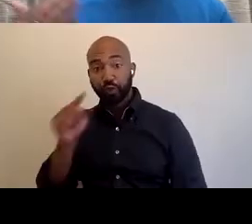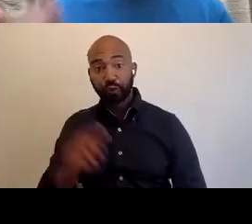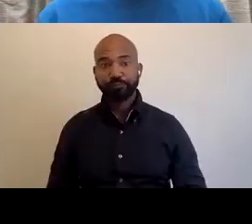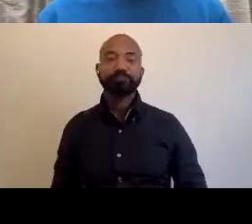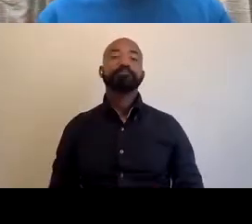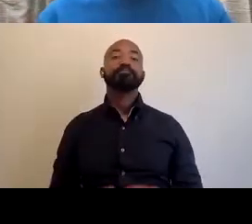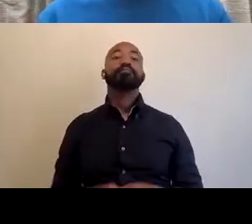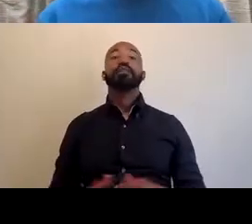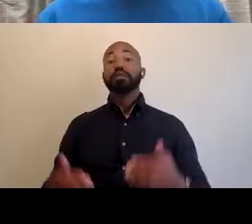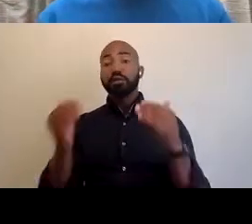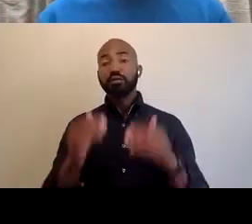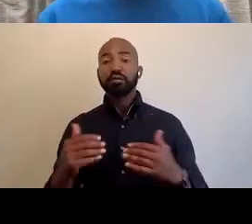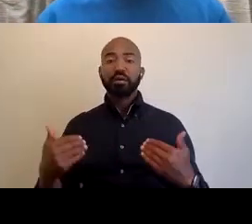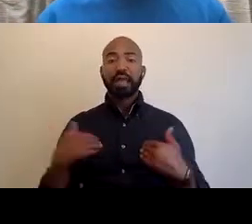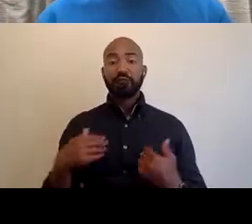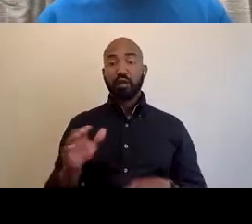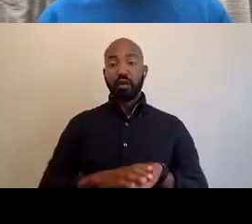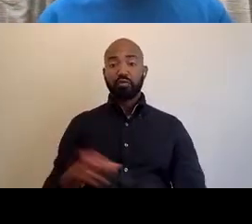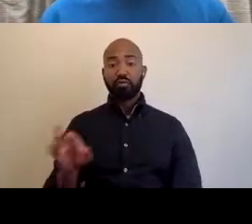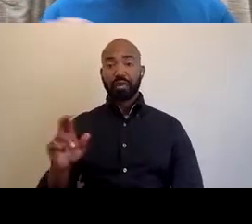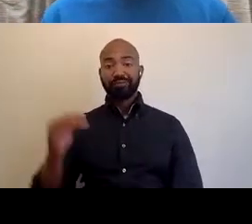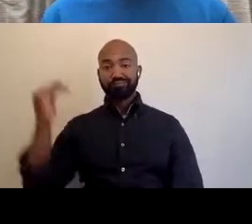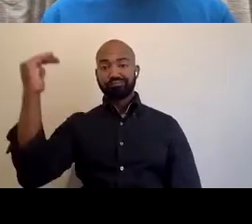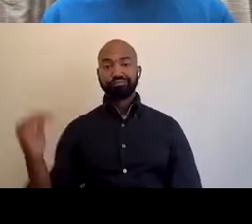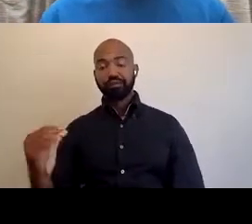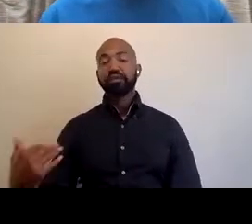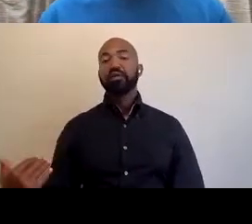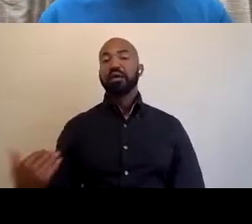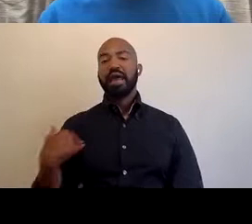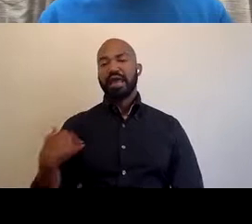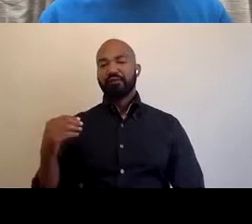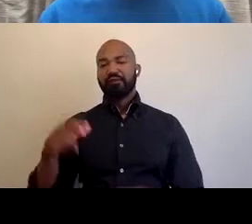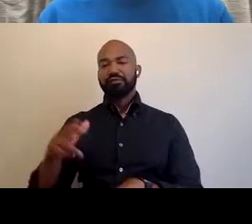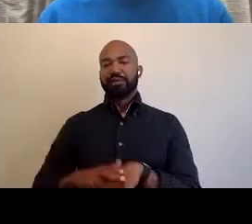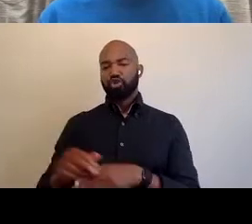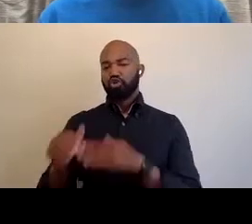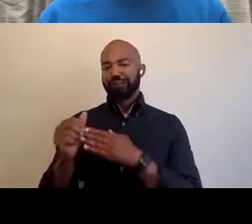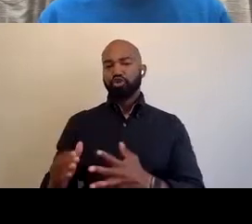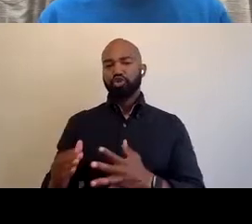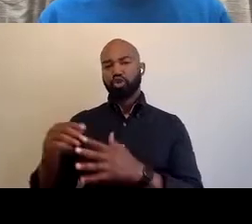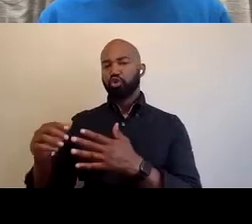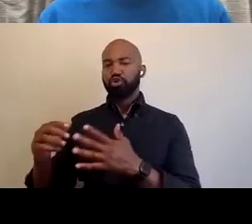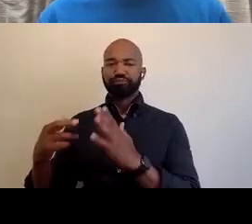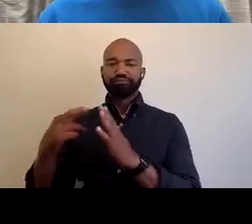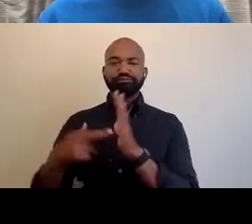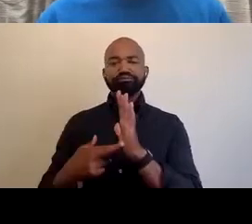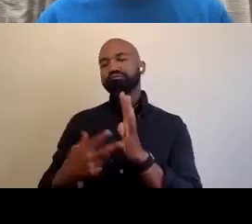are listed on the right side of of the computer screen. So that includes Fenway Health and Callen Lorde,